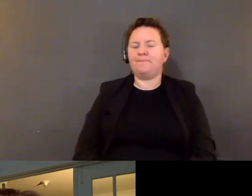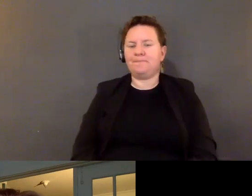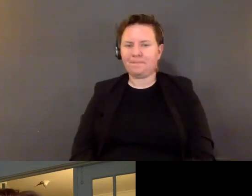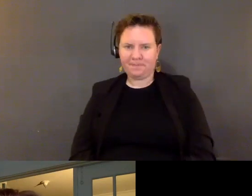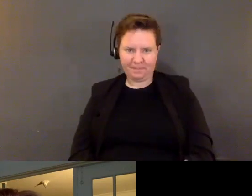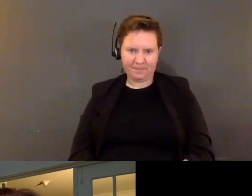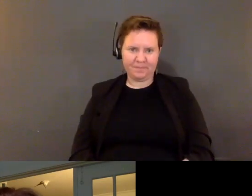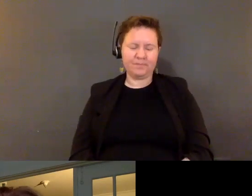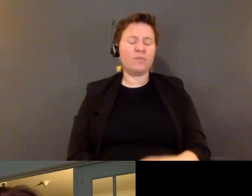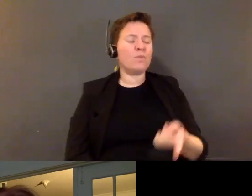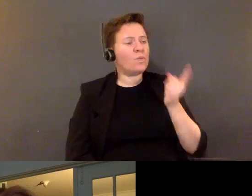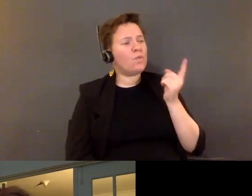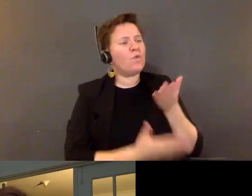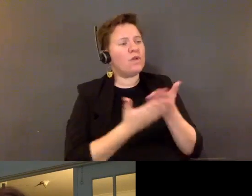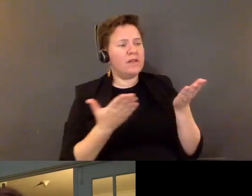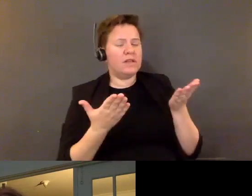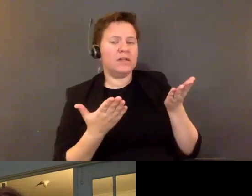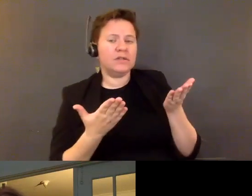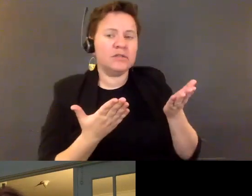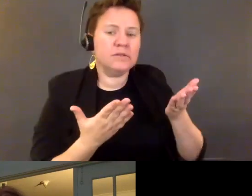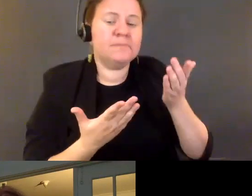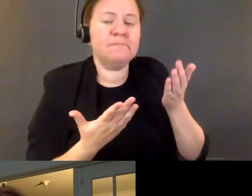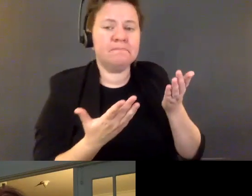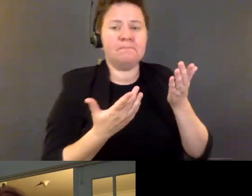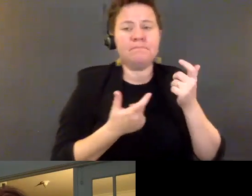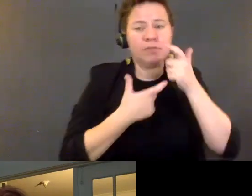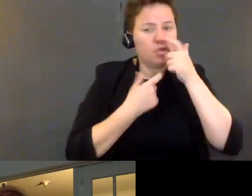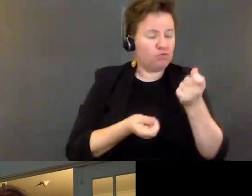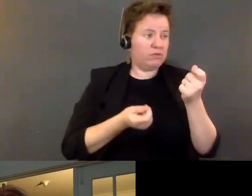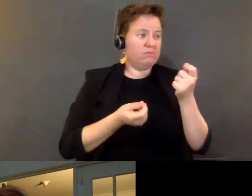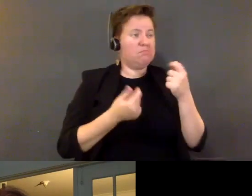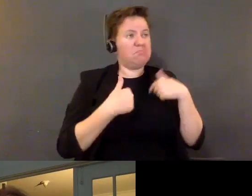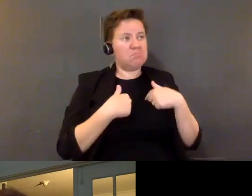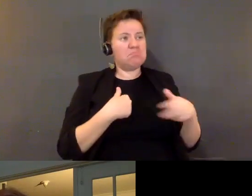one of the things that has interested me in hearing you talk about the process of